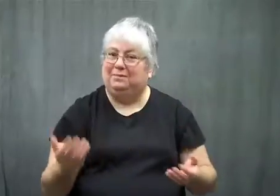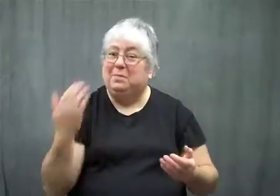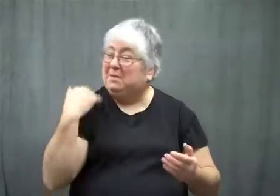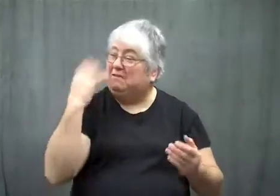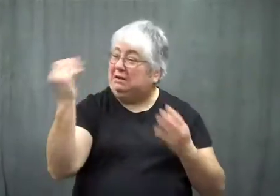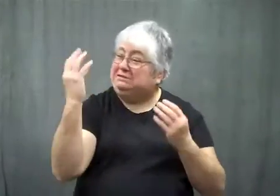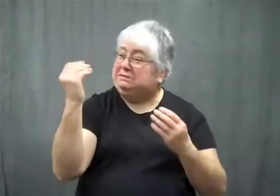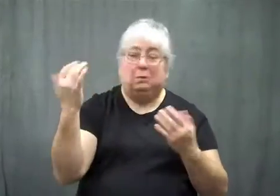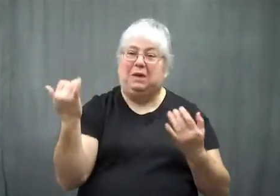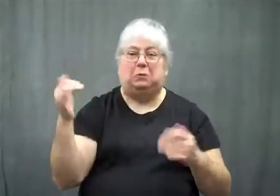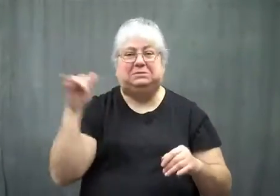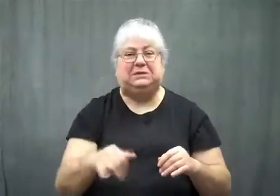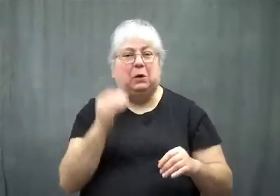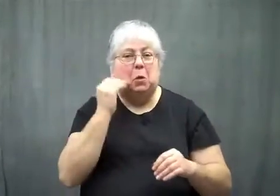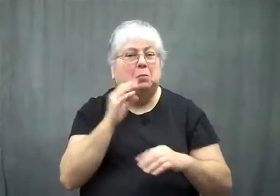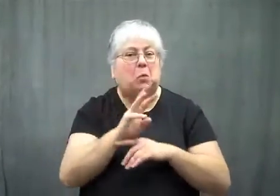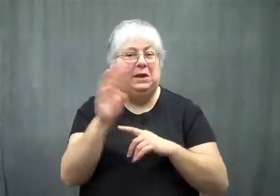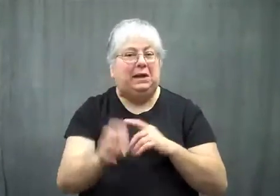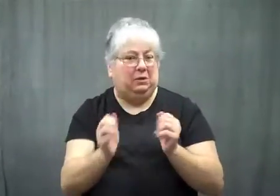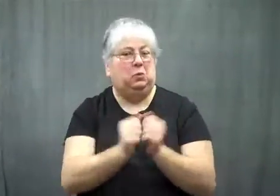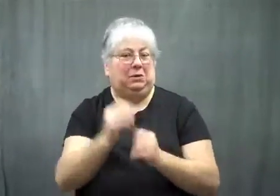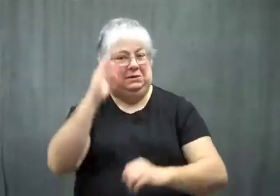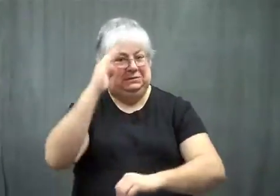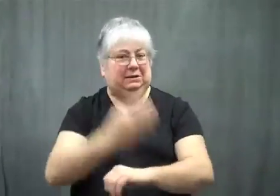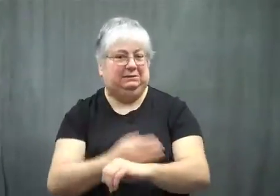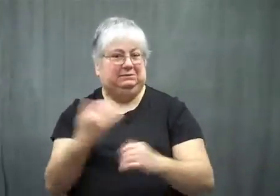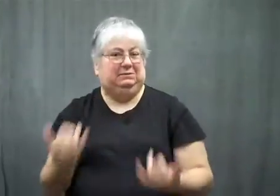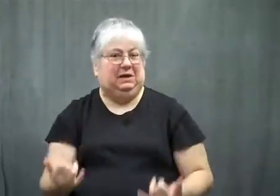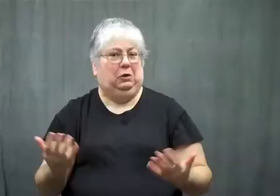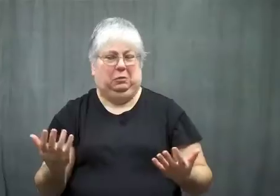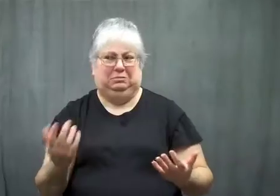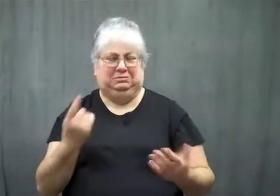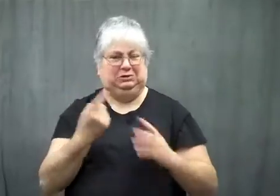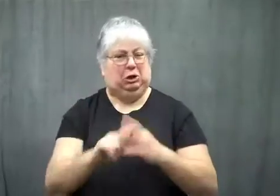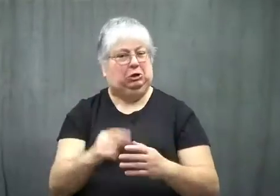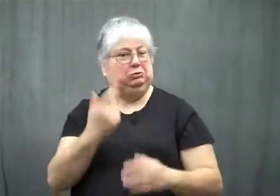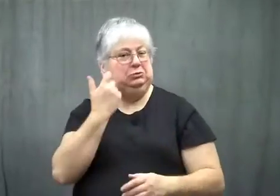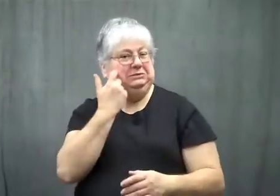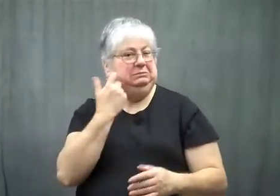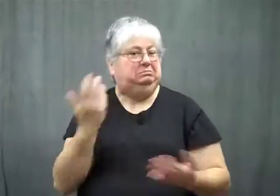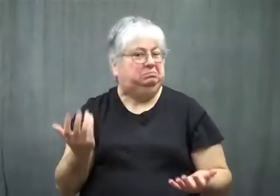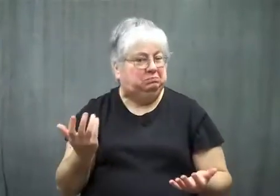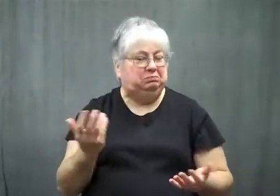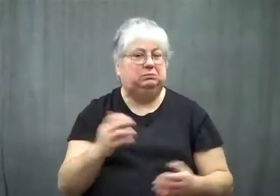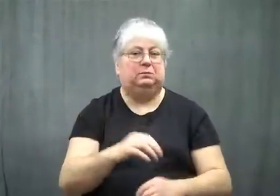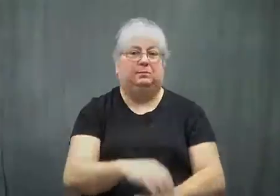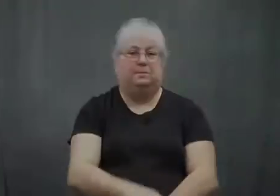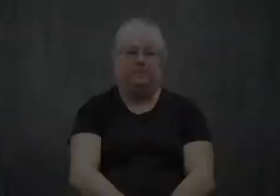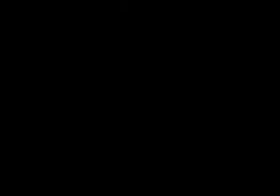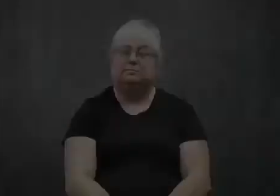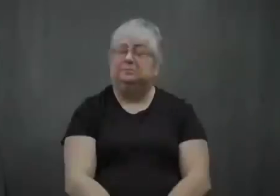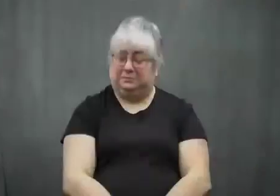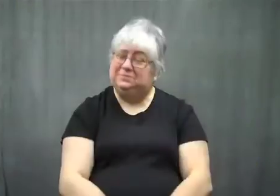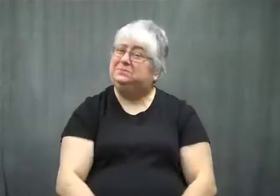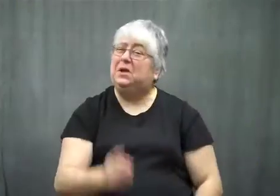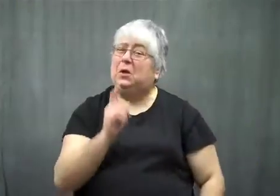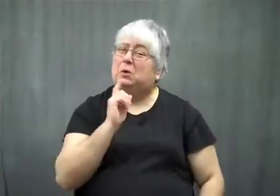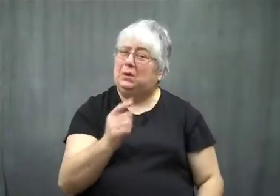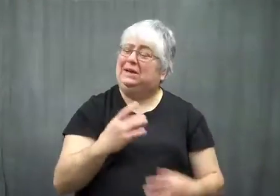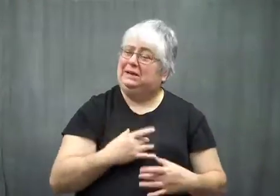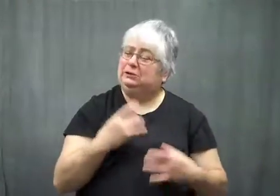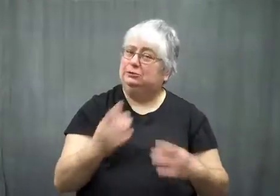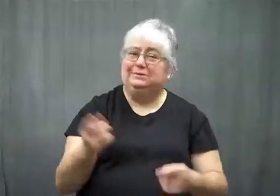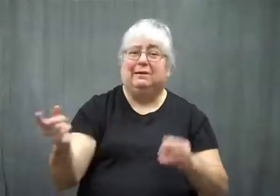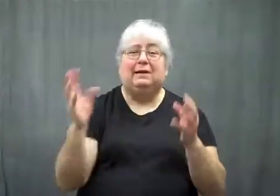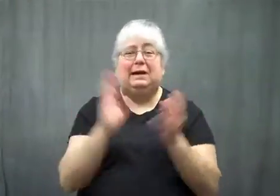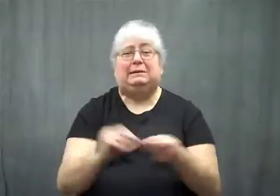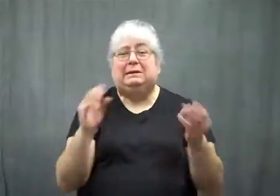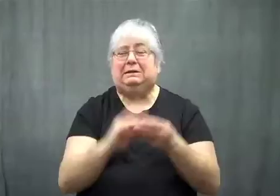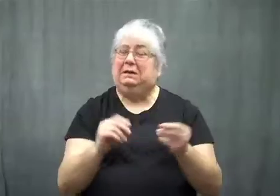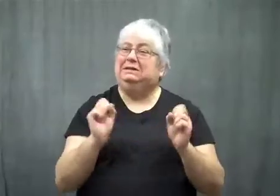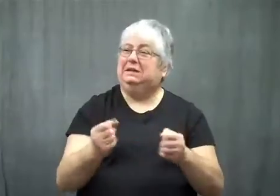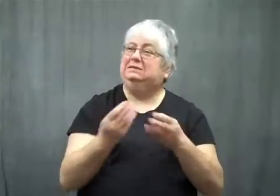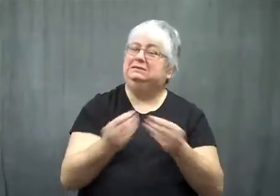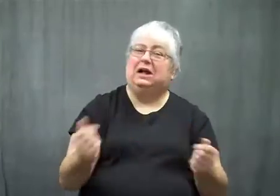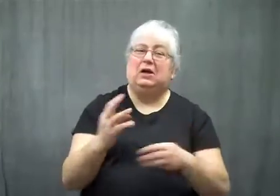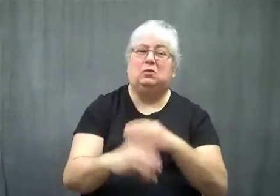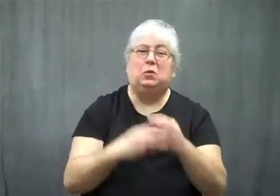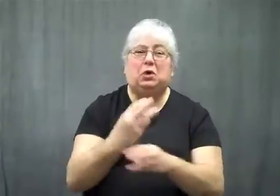Instead of partying, he recently started spending weekends with his son.